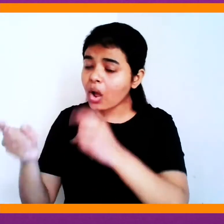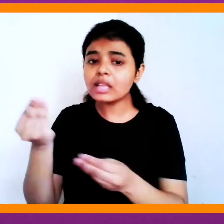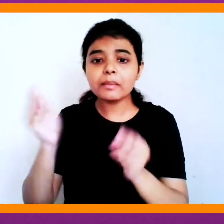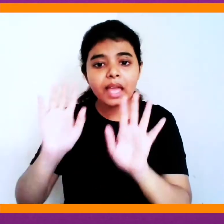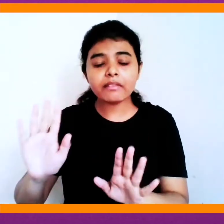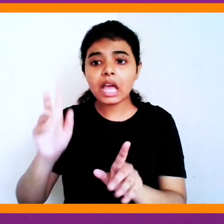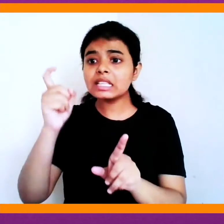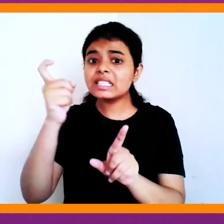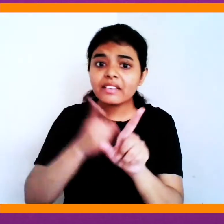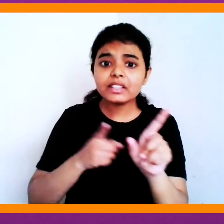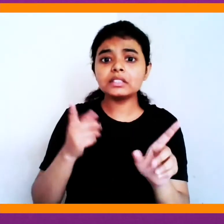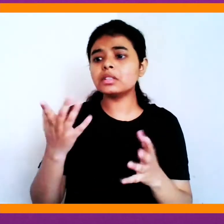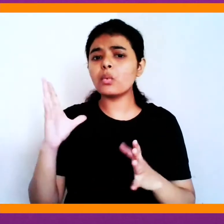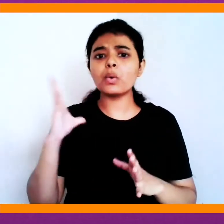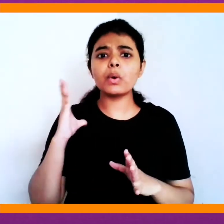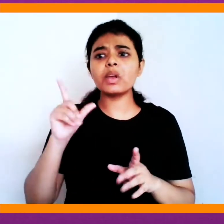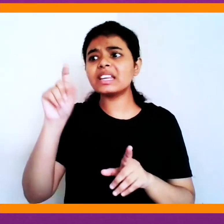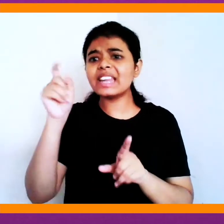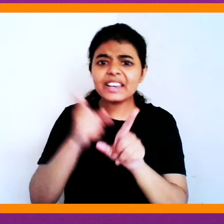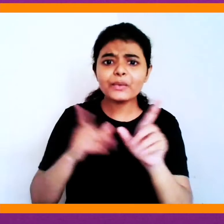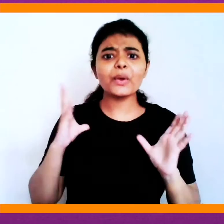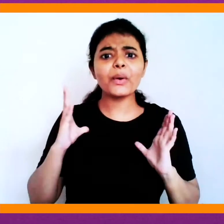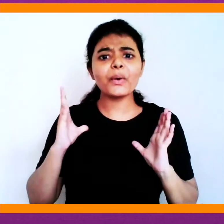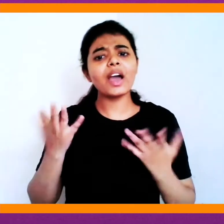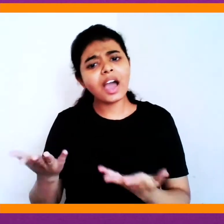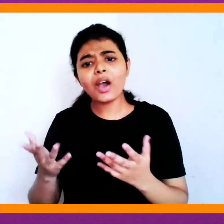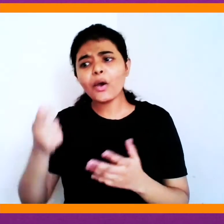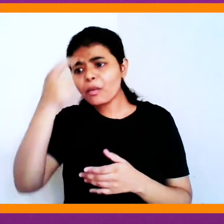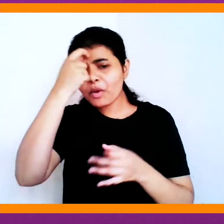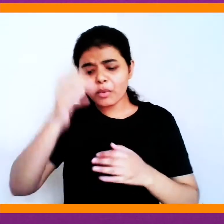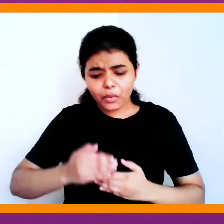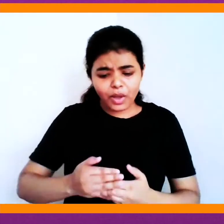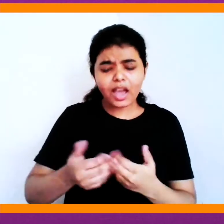to ten years before they planned and decided on having a baby and they've had no problem getting